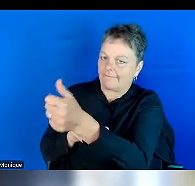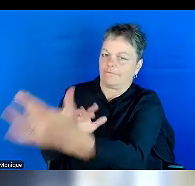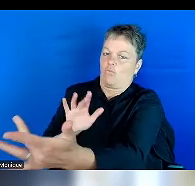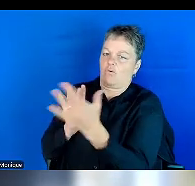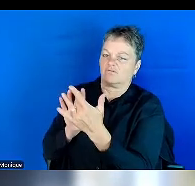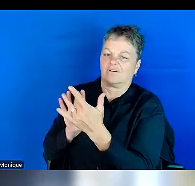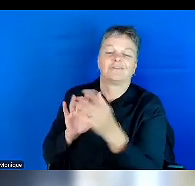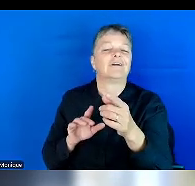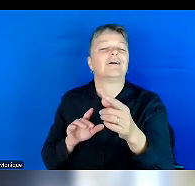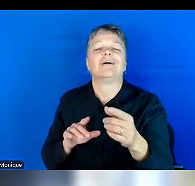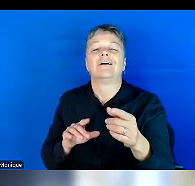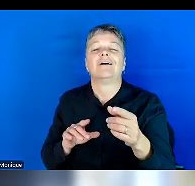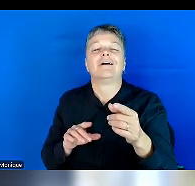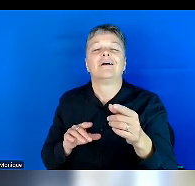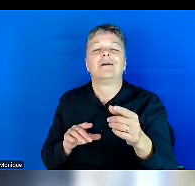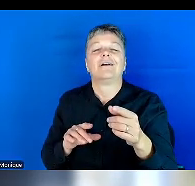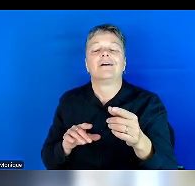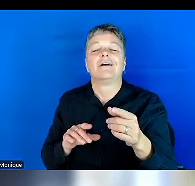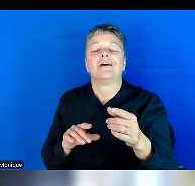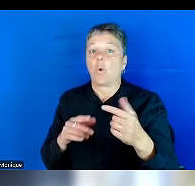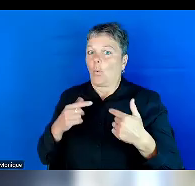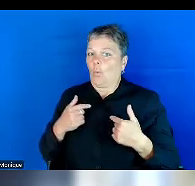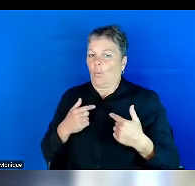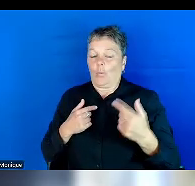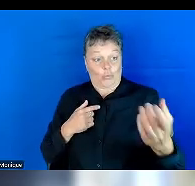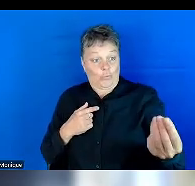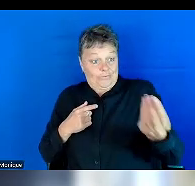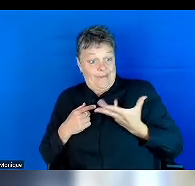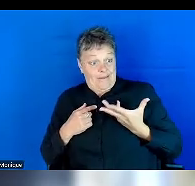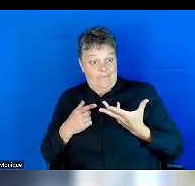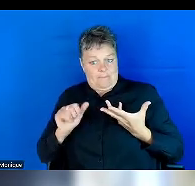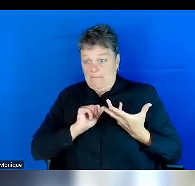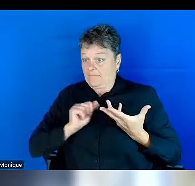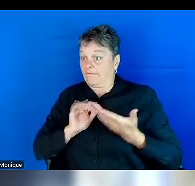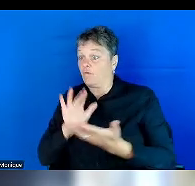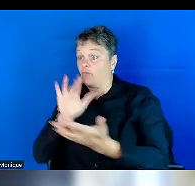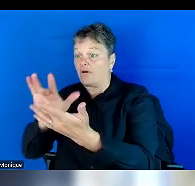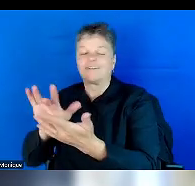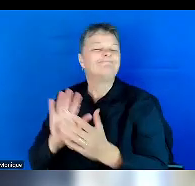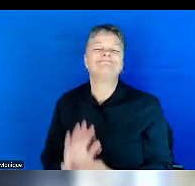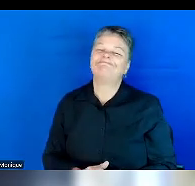uh on your behalf. They would have to call us directly.